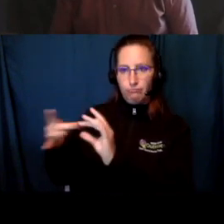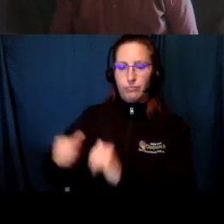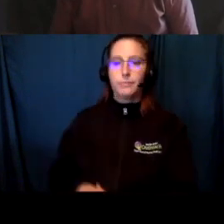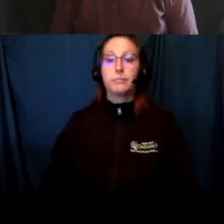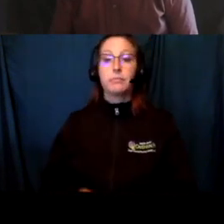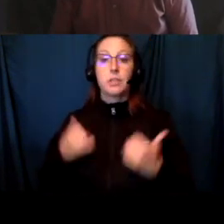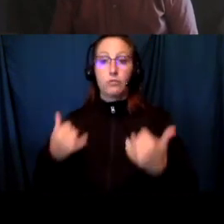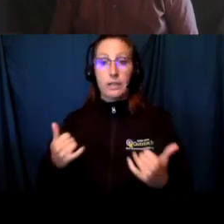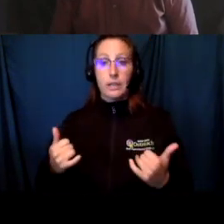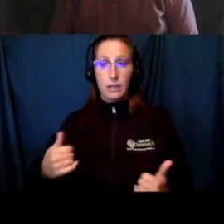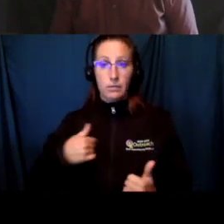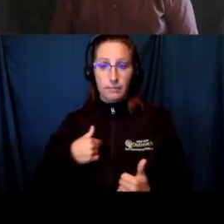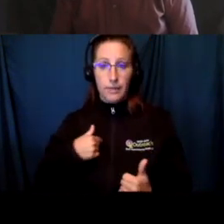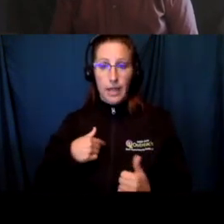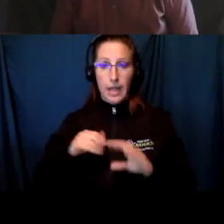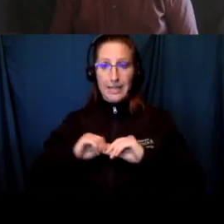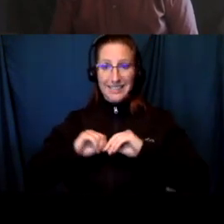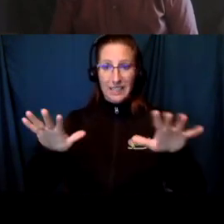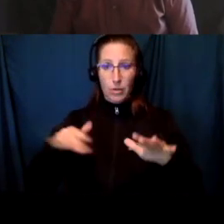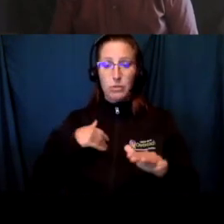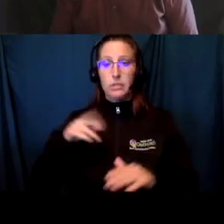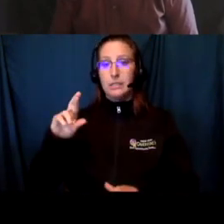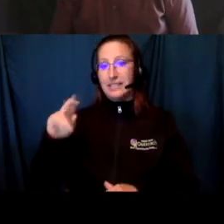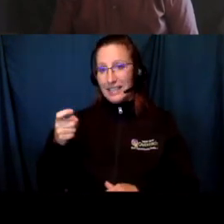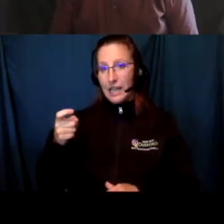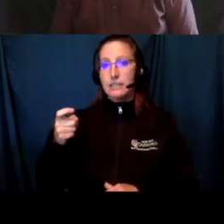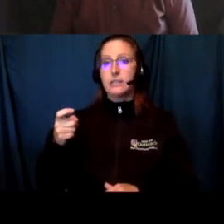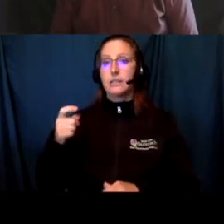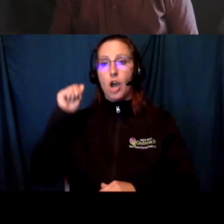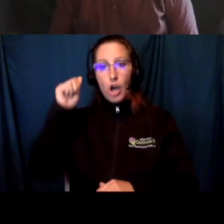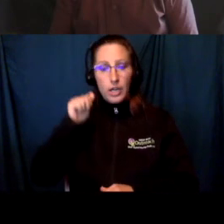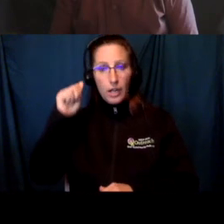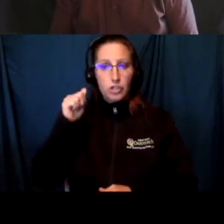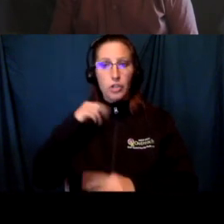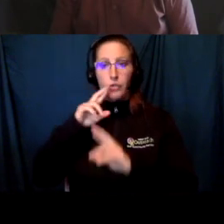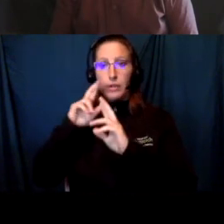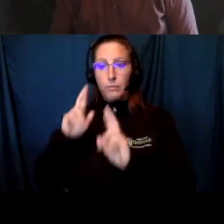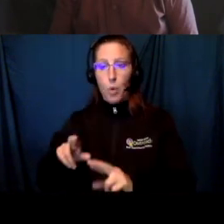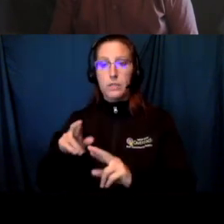the diagnostic audiology reports from WeTrack, when there's a new referral to a county. So